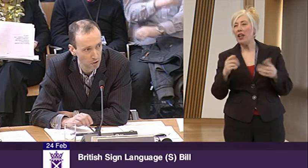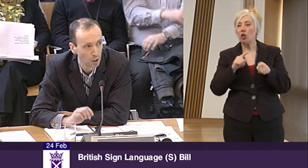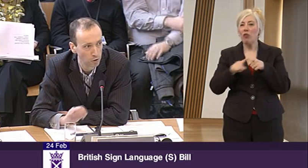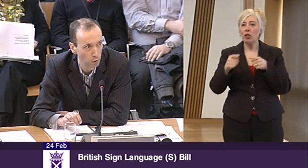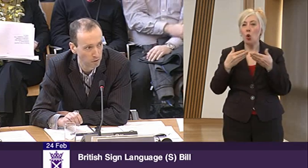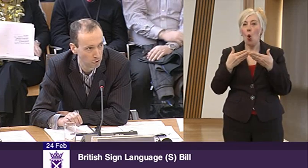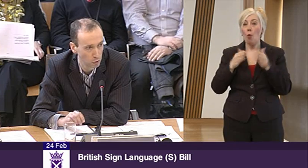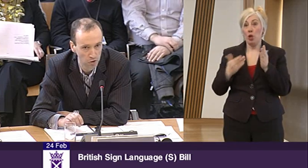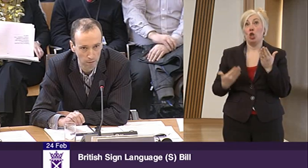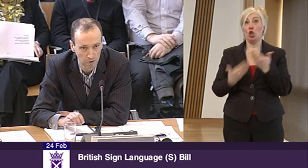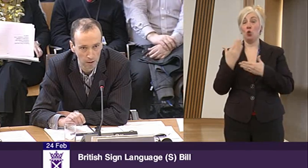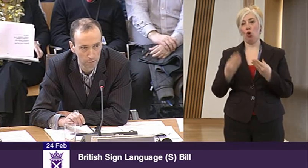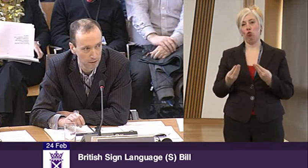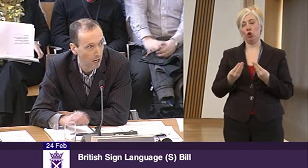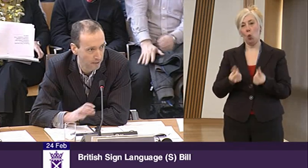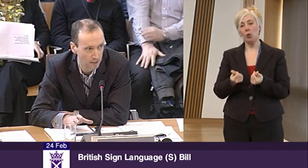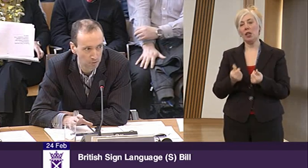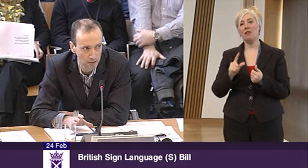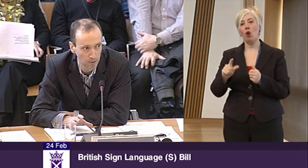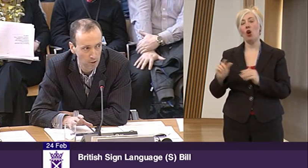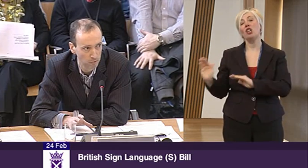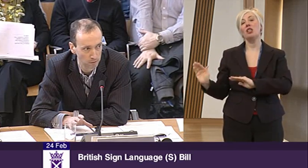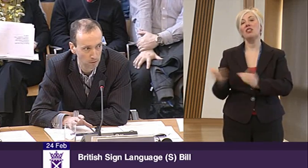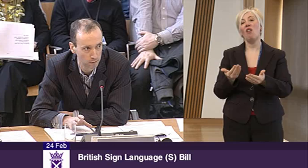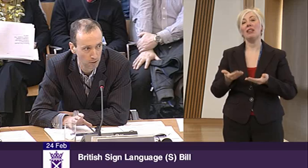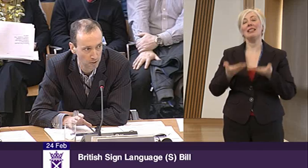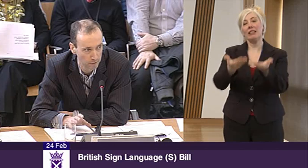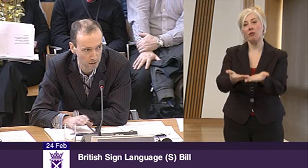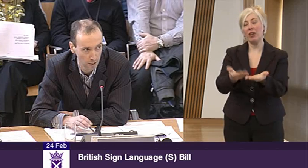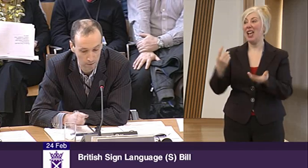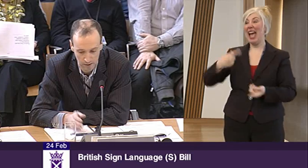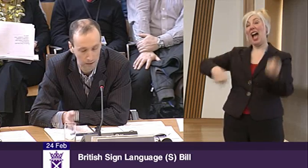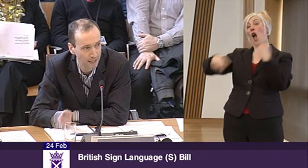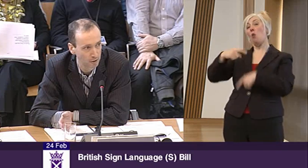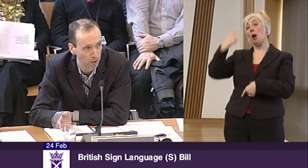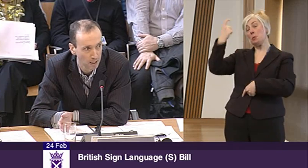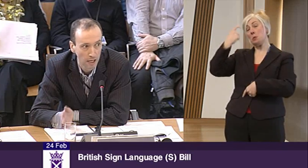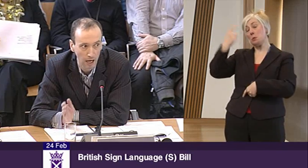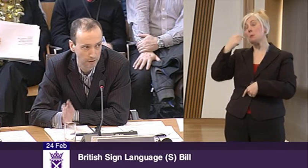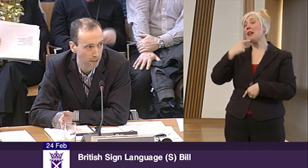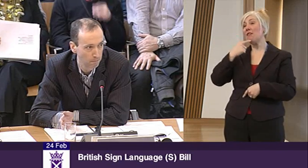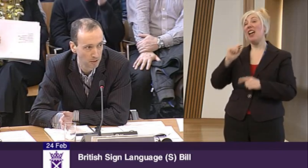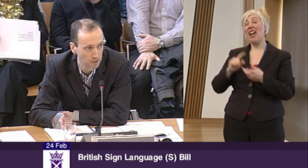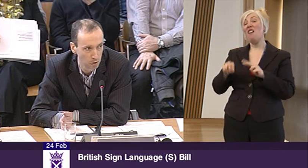about unlocking new resources to go into new service delivery. If it is the latter, we